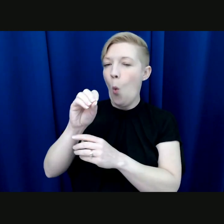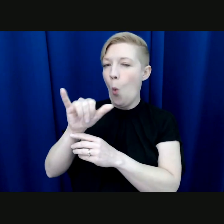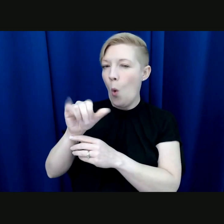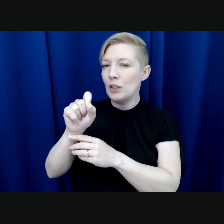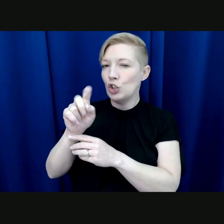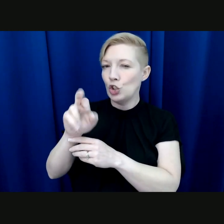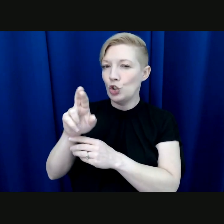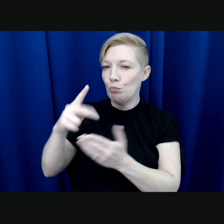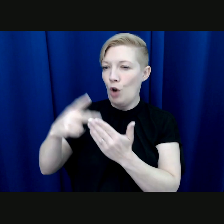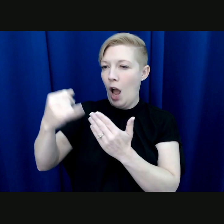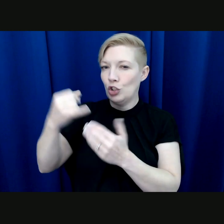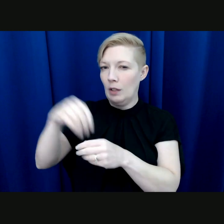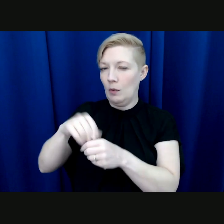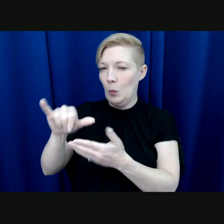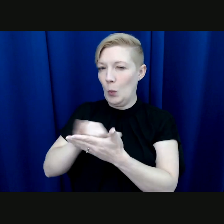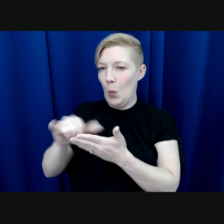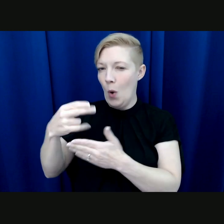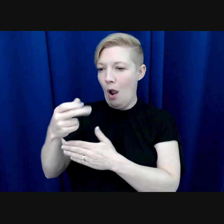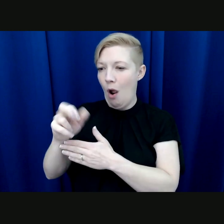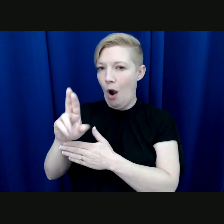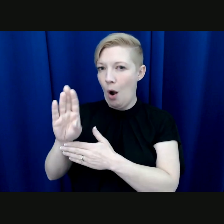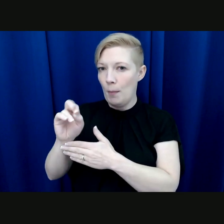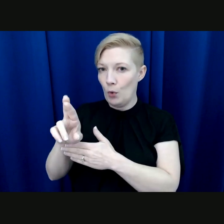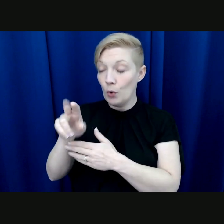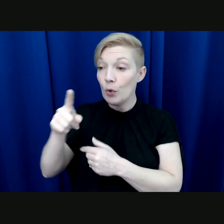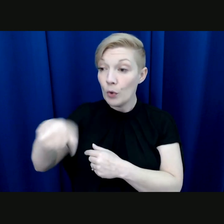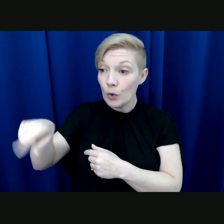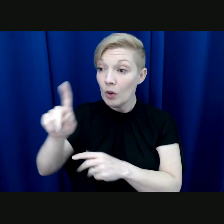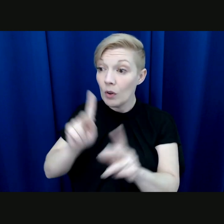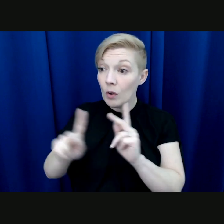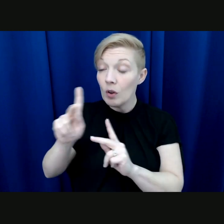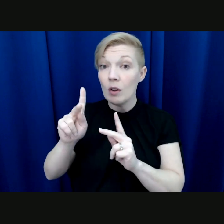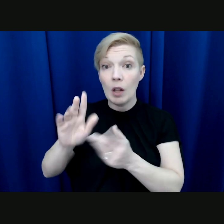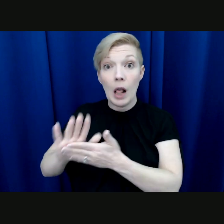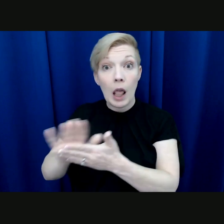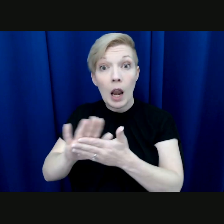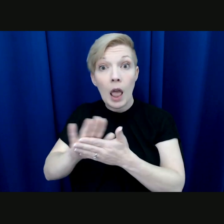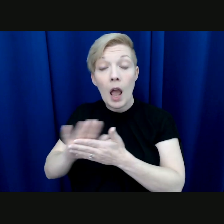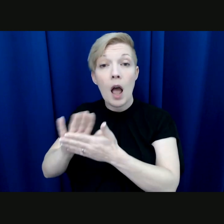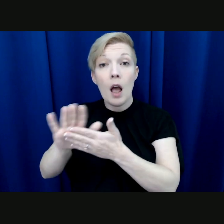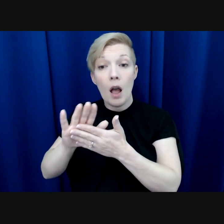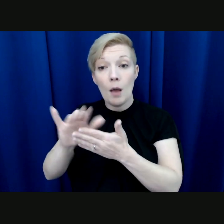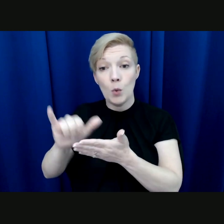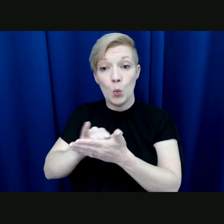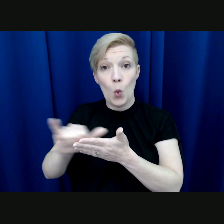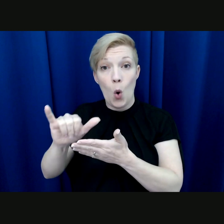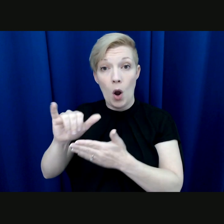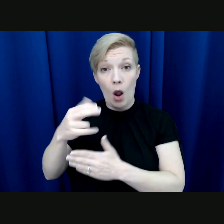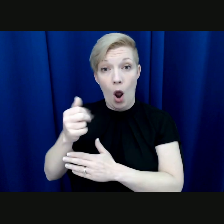and showed how these folks are helping clean up New York Harbor and having an impact and having results.